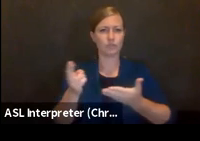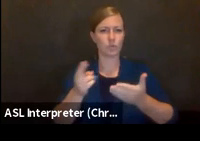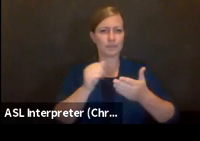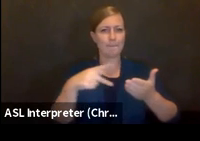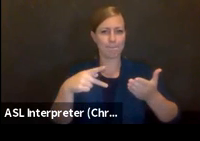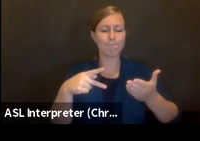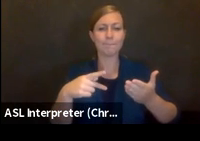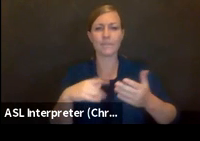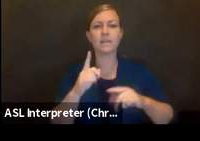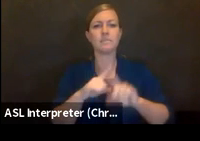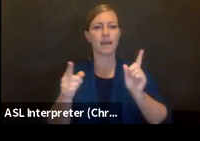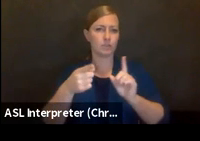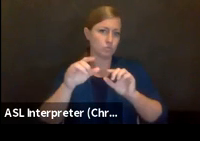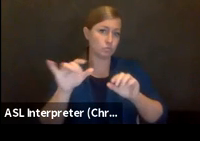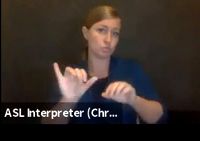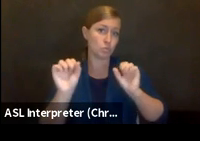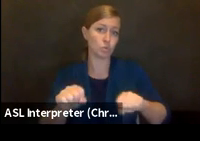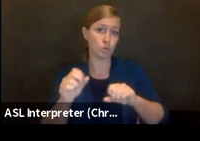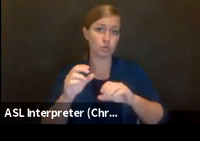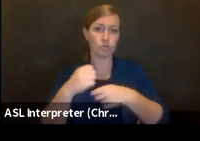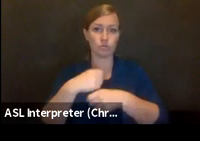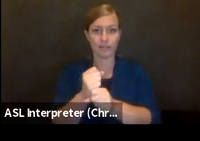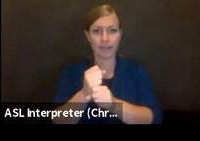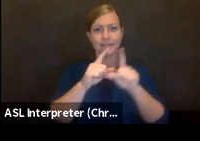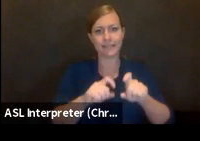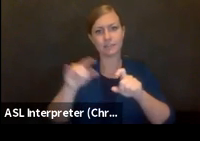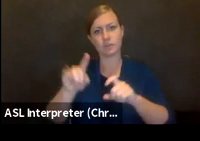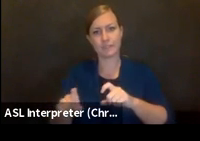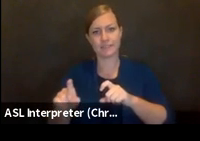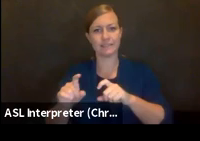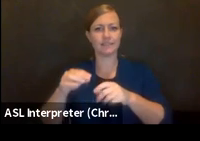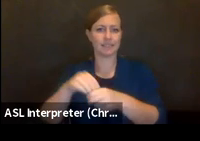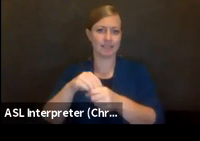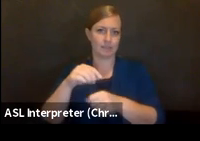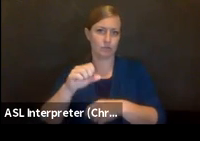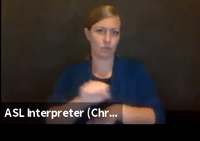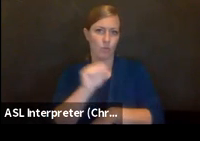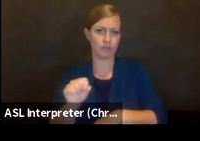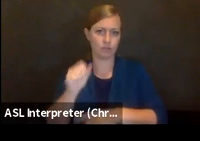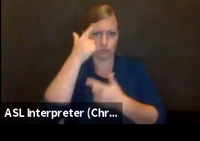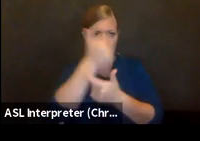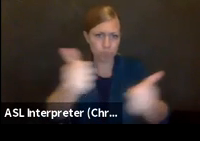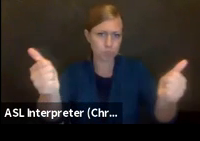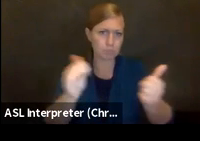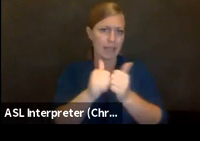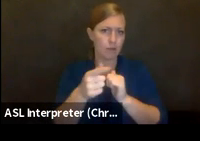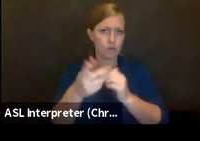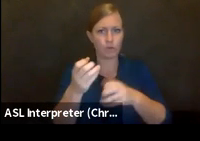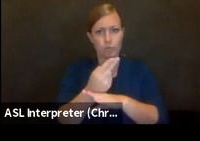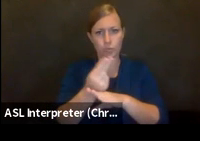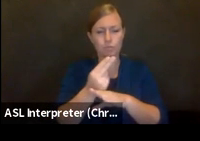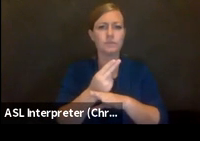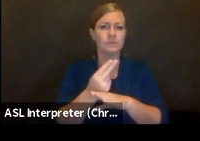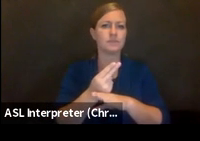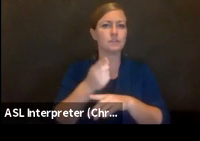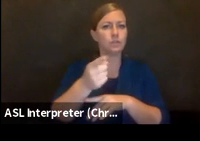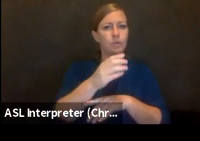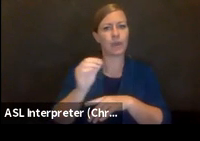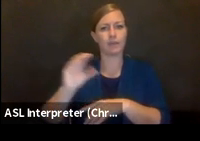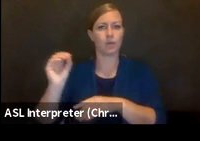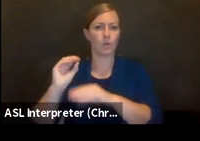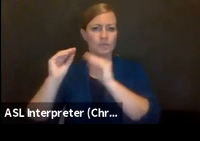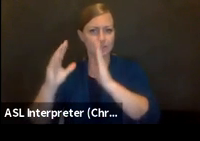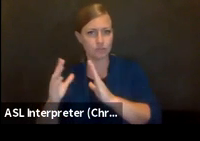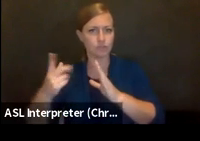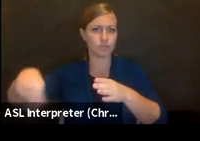ESD 189 - Amy Colburn: But you could also create tests and quizzes within school of G. So this is really kind of up to you on how much you and your co teachers or your teacher team.